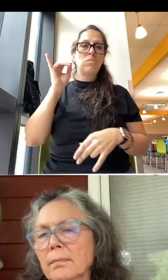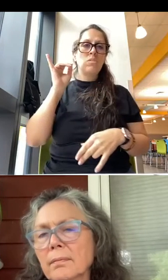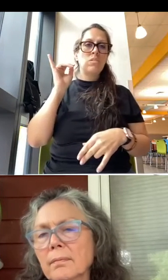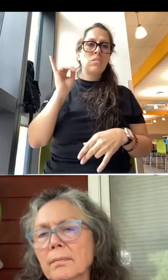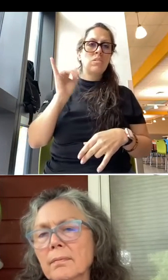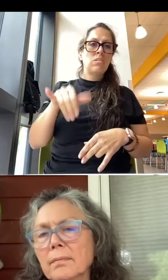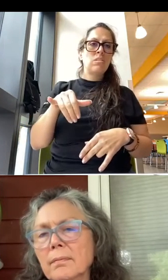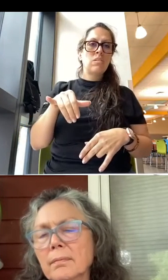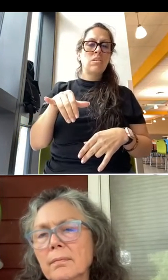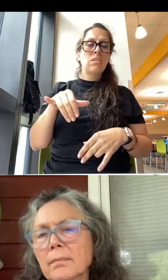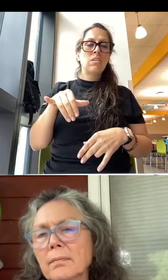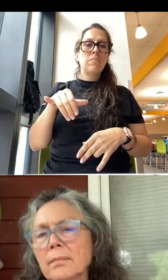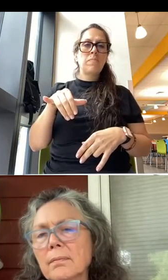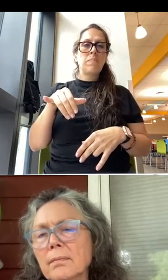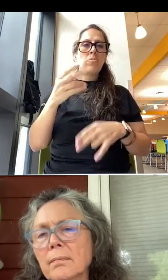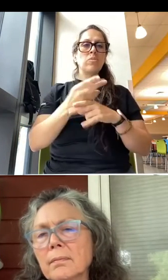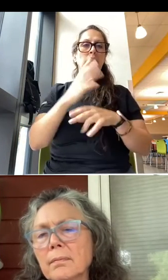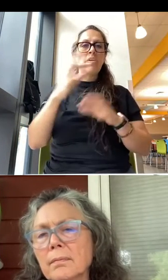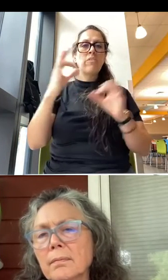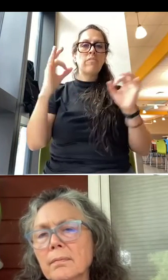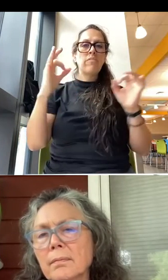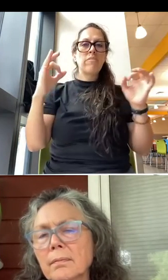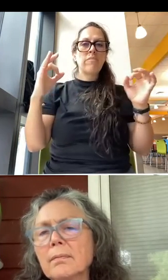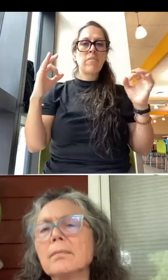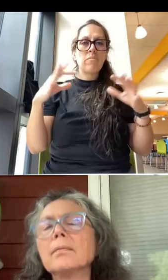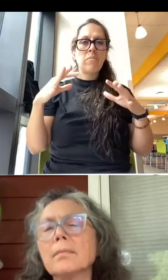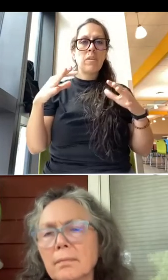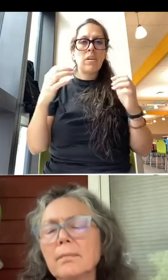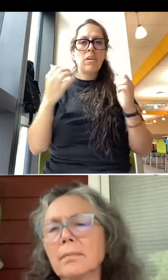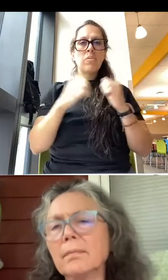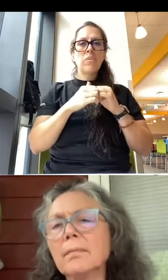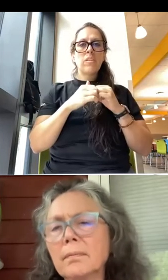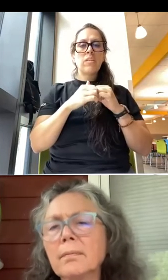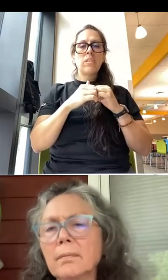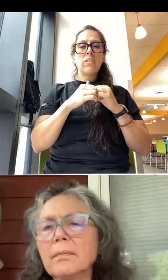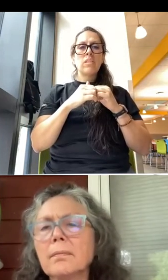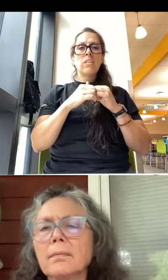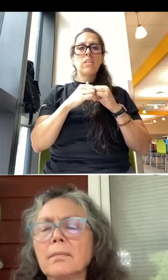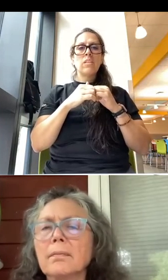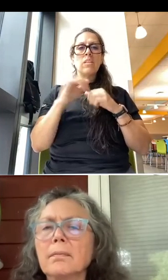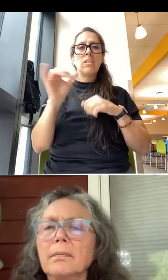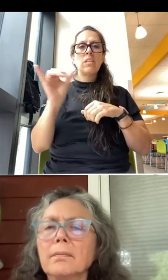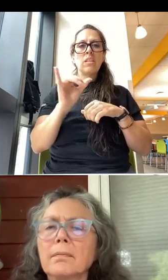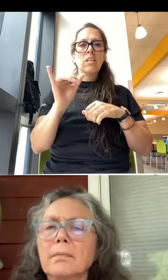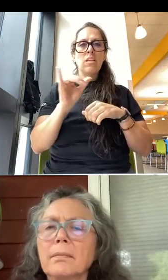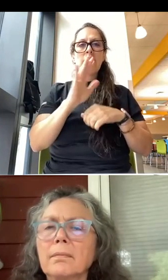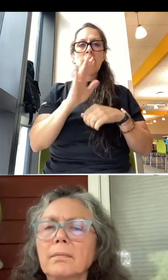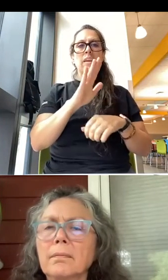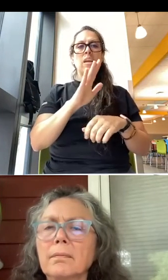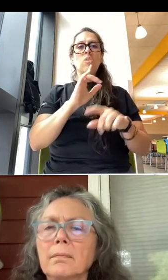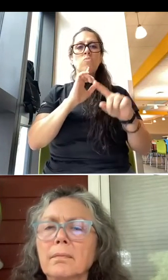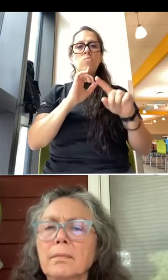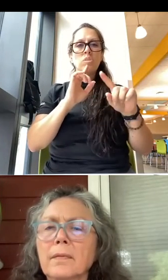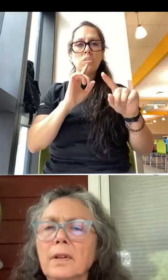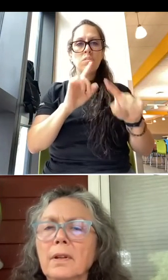the response of the of a patient on stage feeding um, a, a synthesizer patch